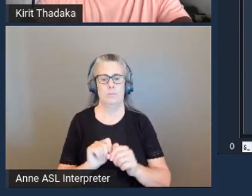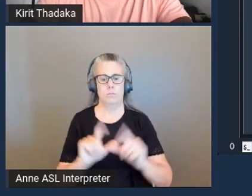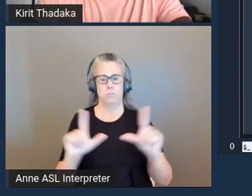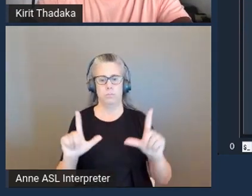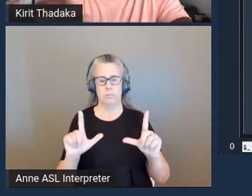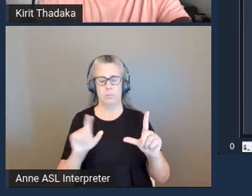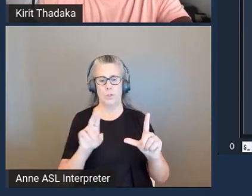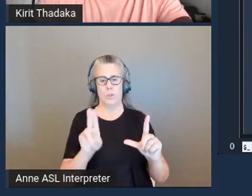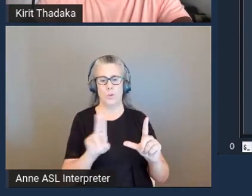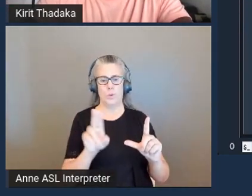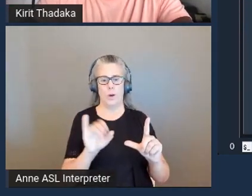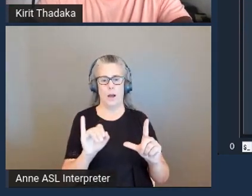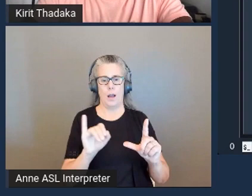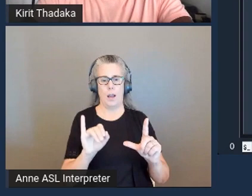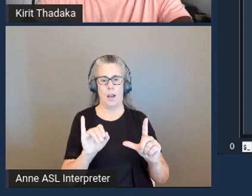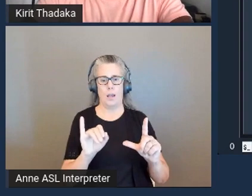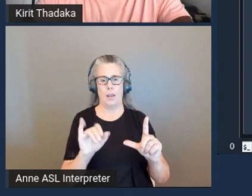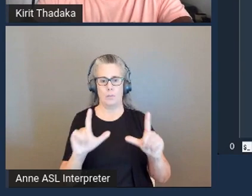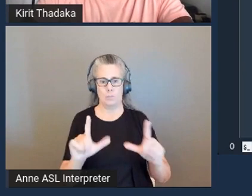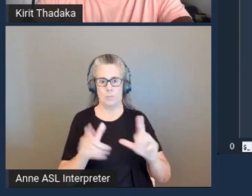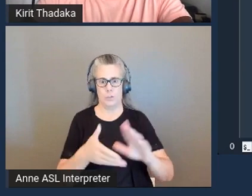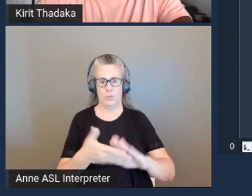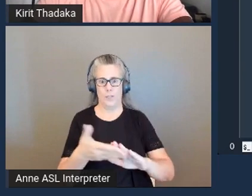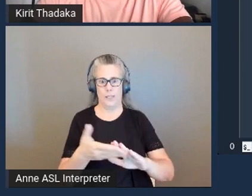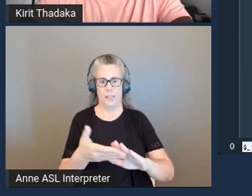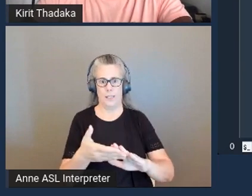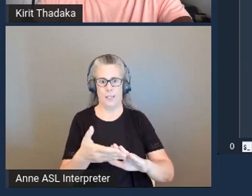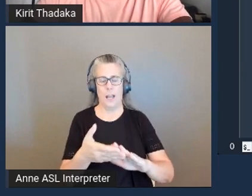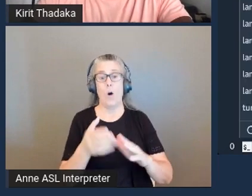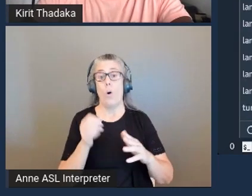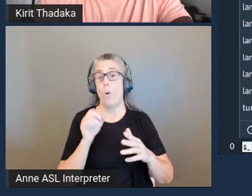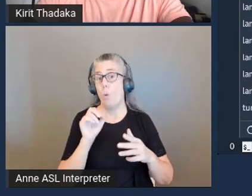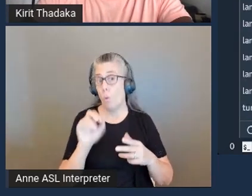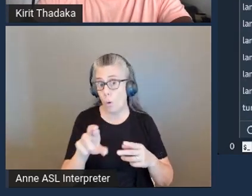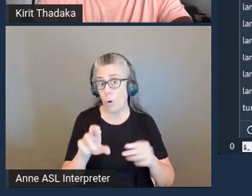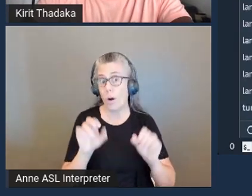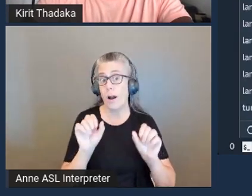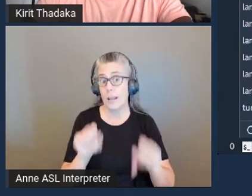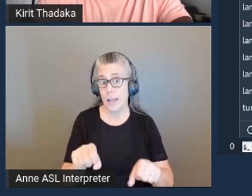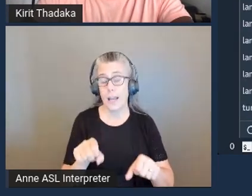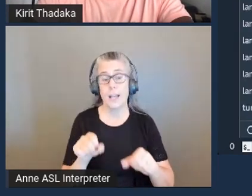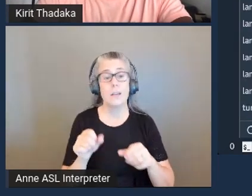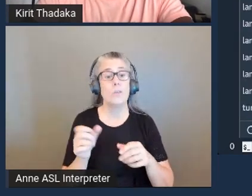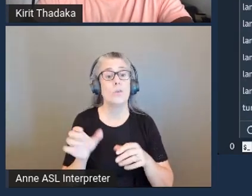and then that would be running. Another way of doing this is I can actually go into the UI,